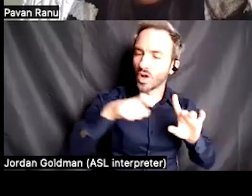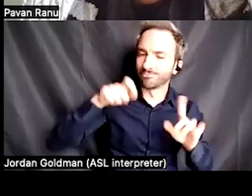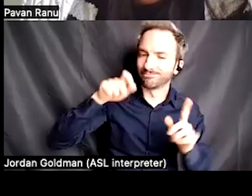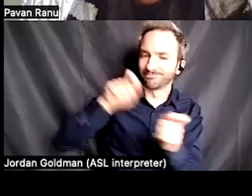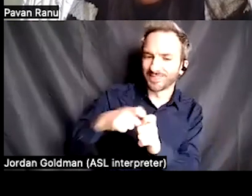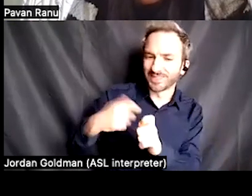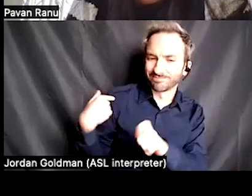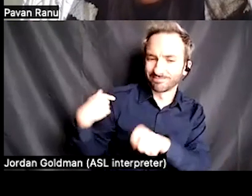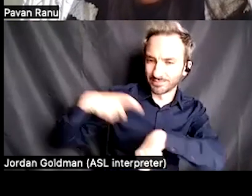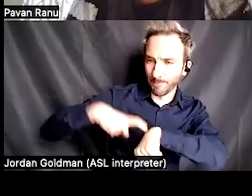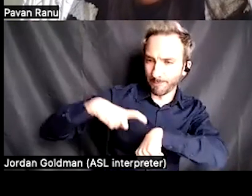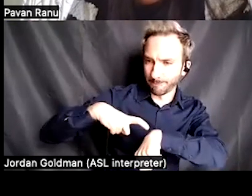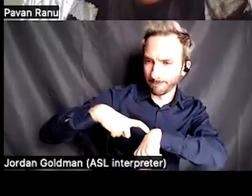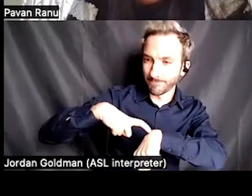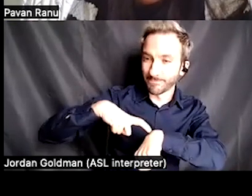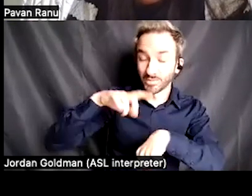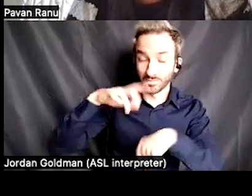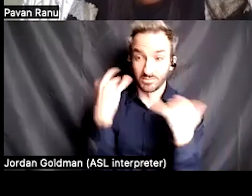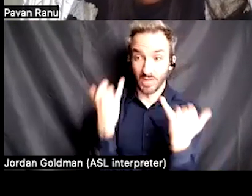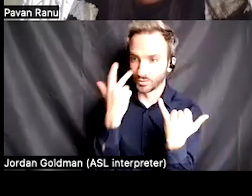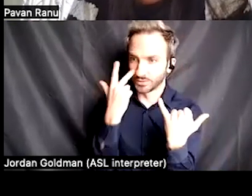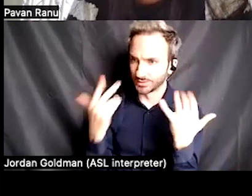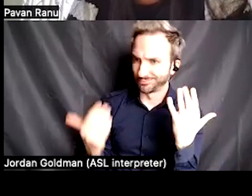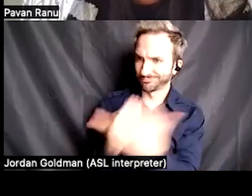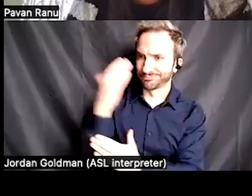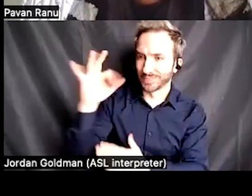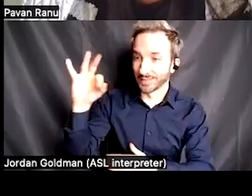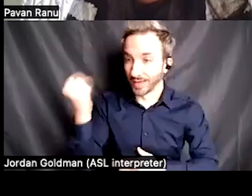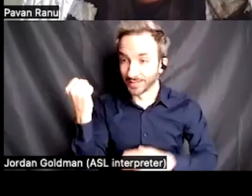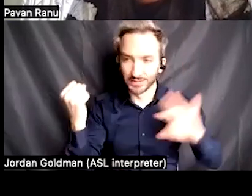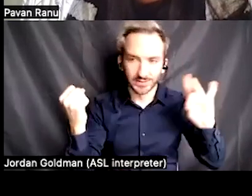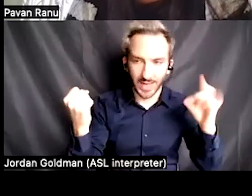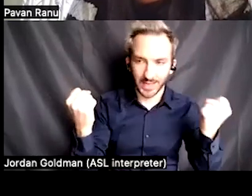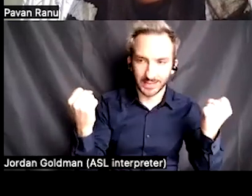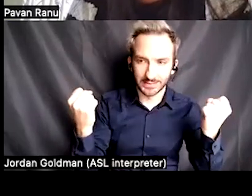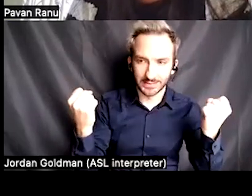a revival of the '80s and '90s. You can see it on shows like "Stranger Things",